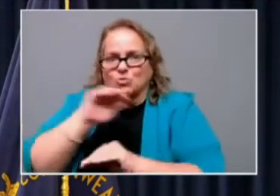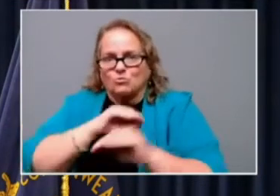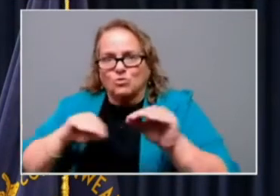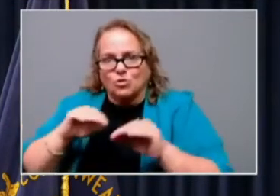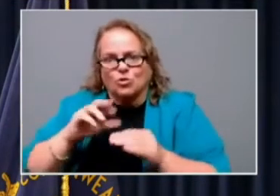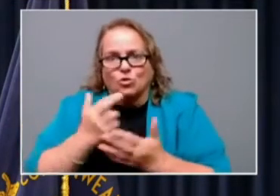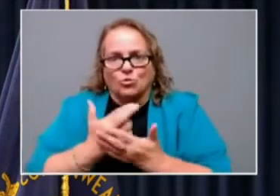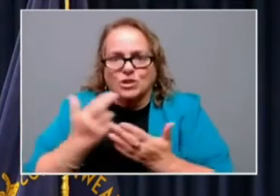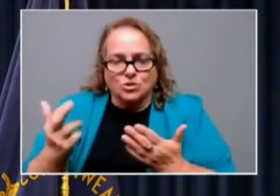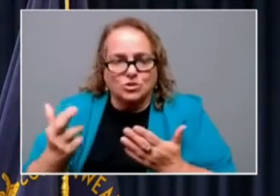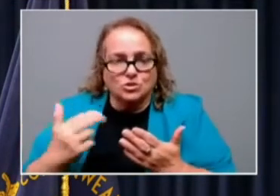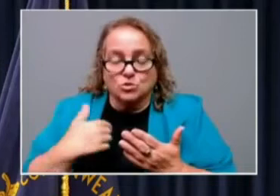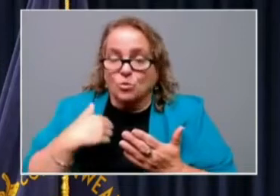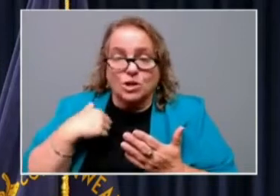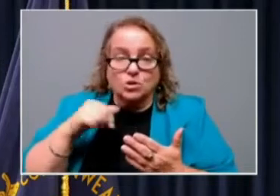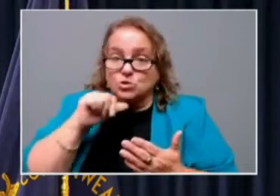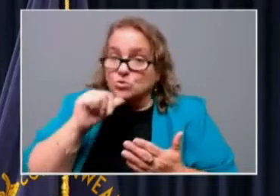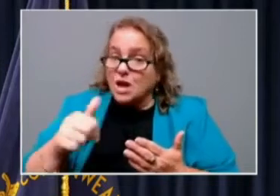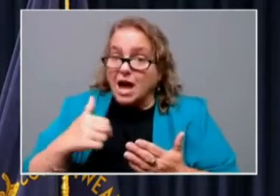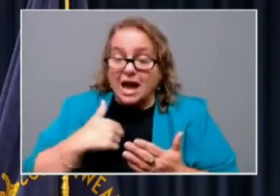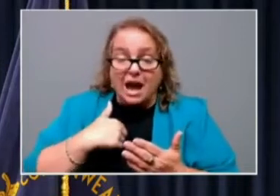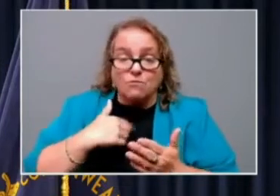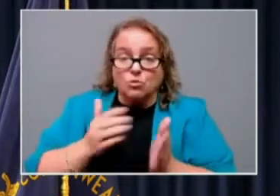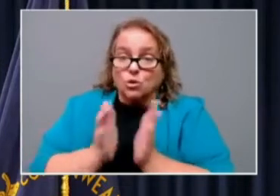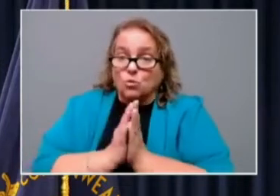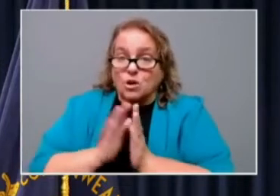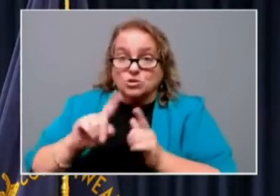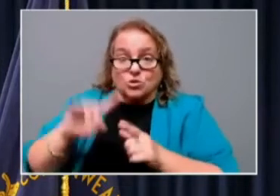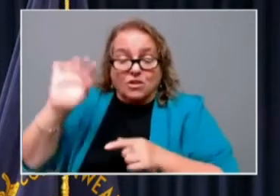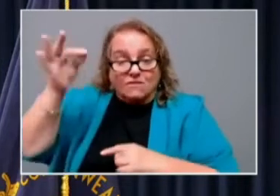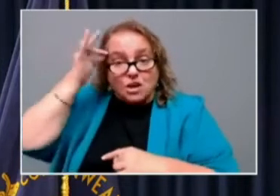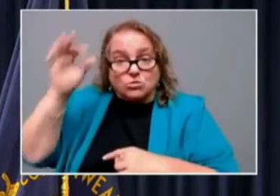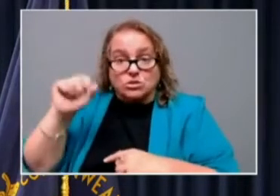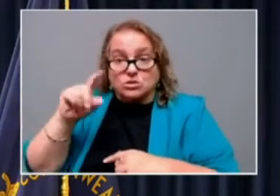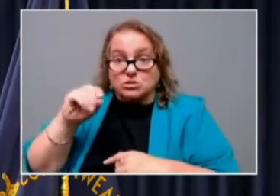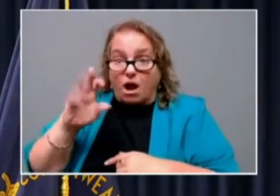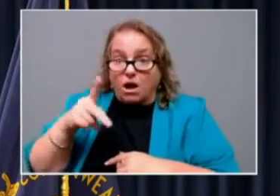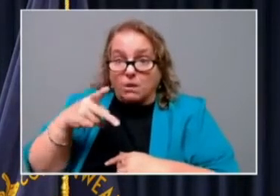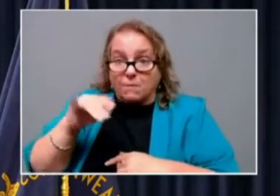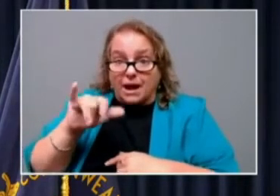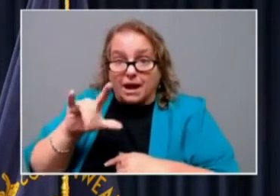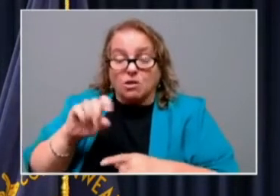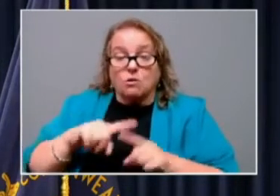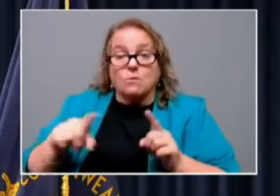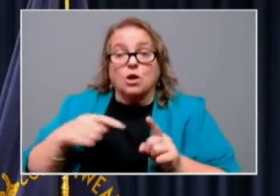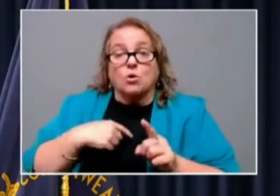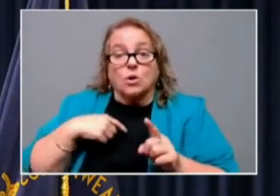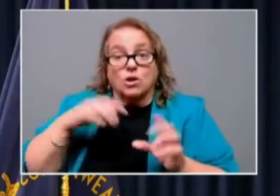We are working with our providers on on going through some new processes that